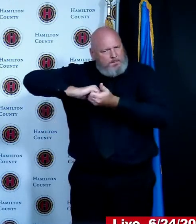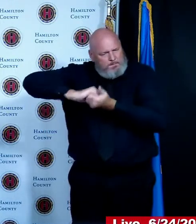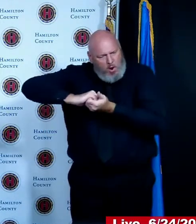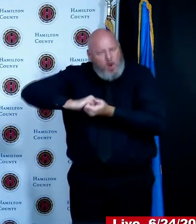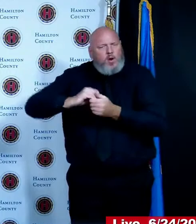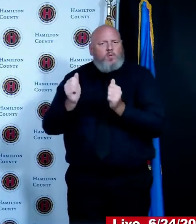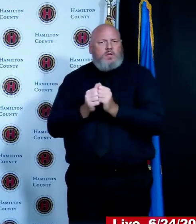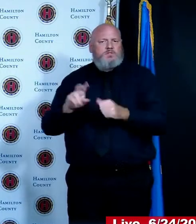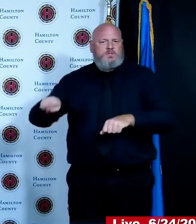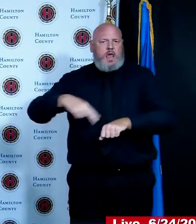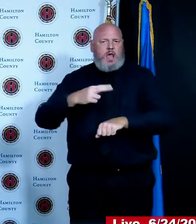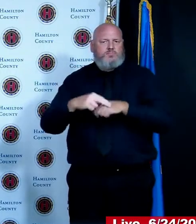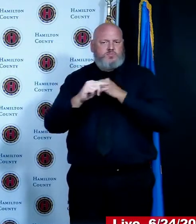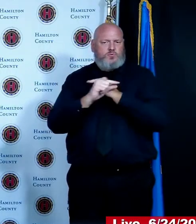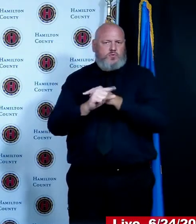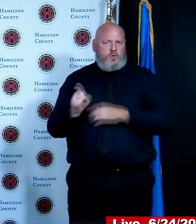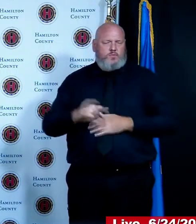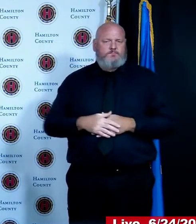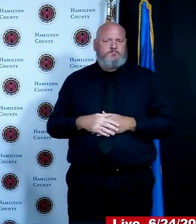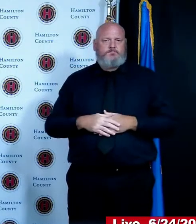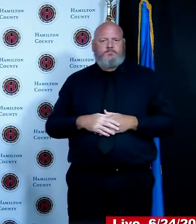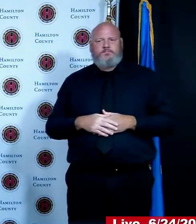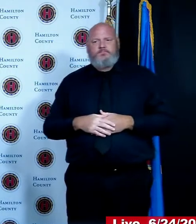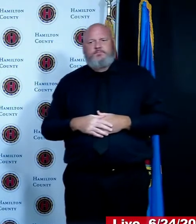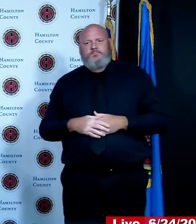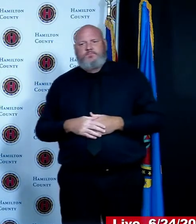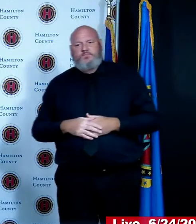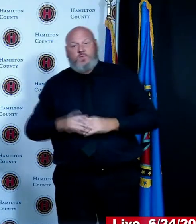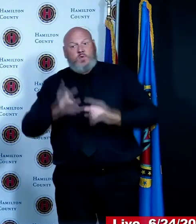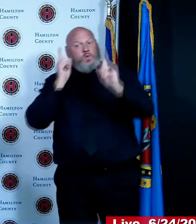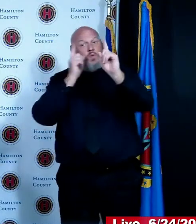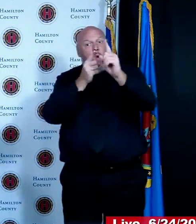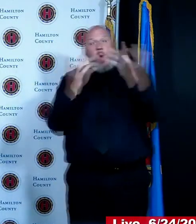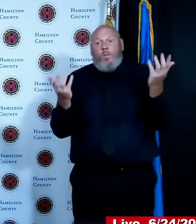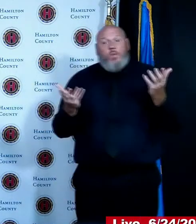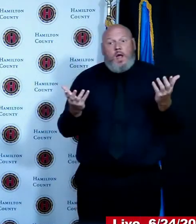need it the goal is to make sure that these sites are accessible and we'll do